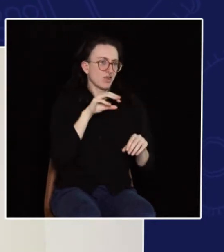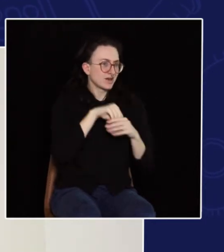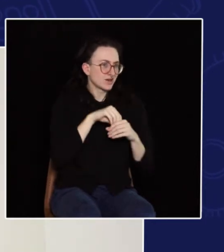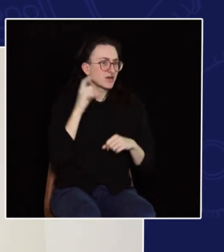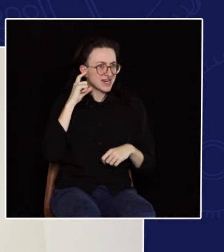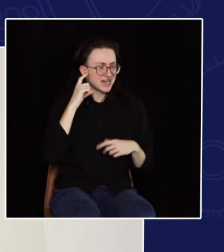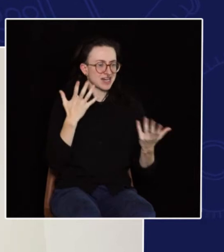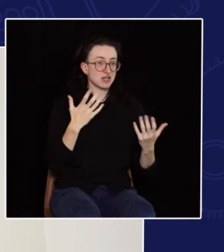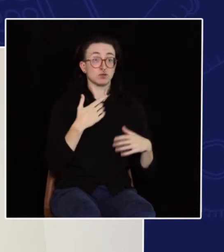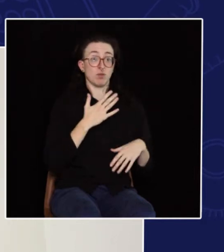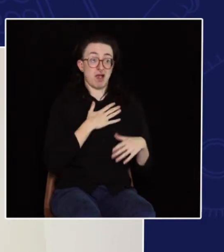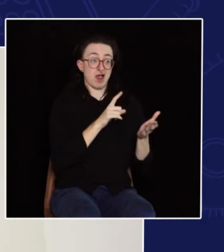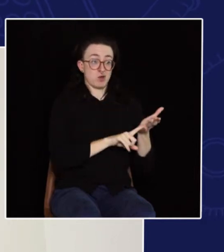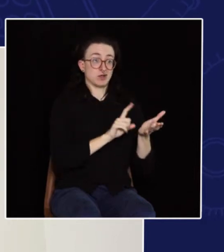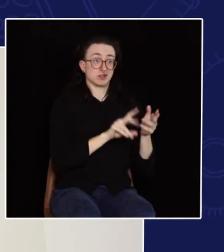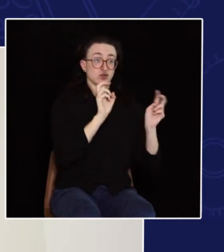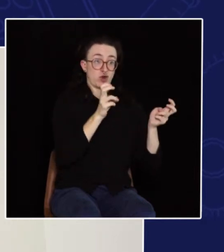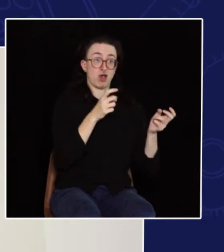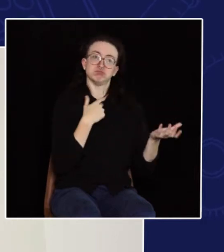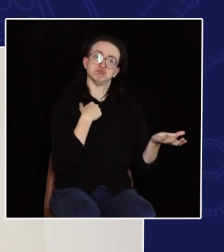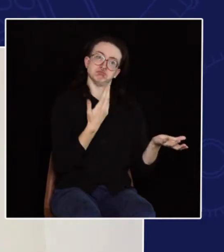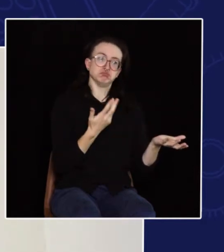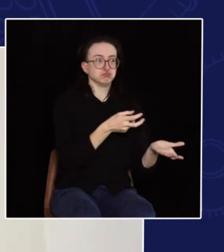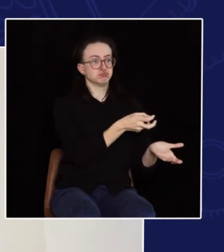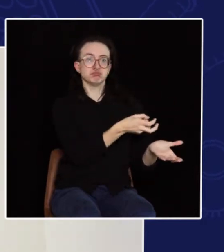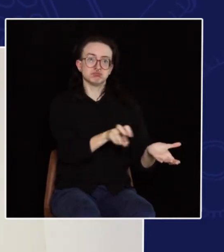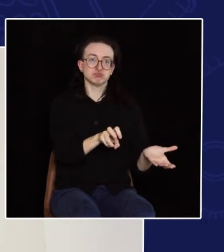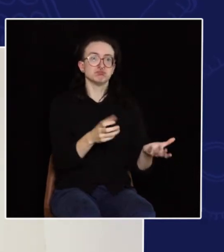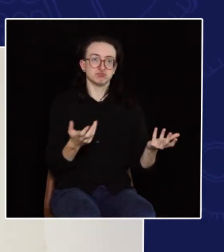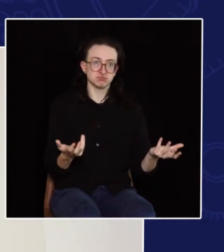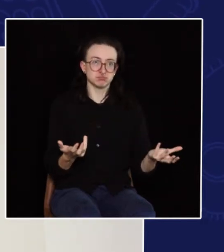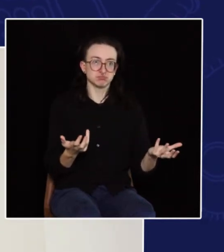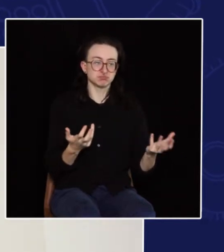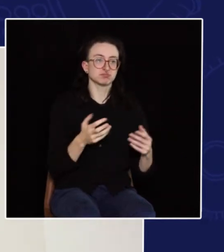And so I kind of switched my research topic